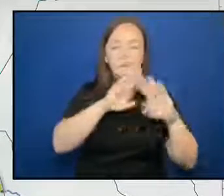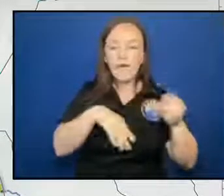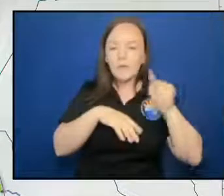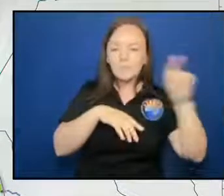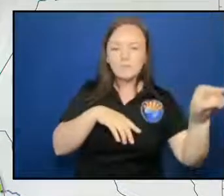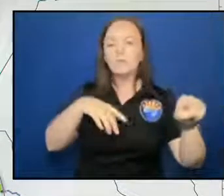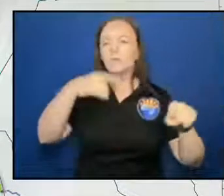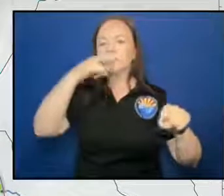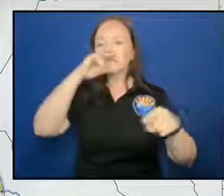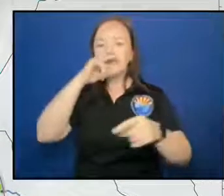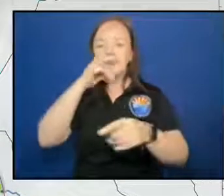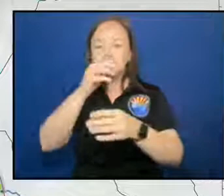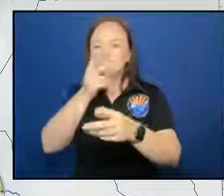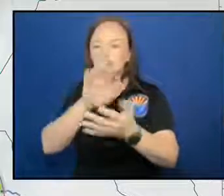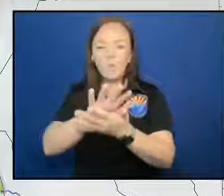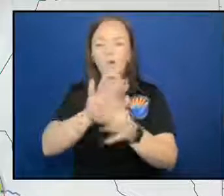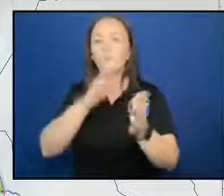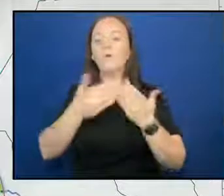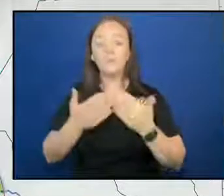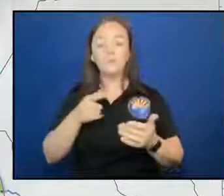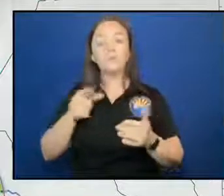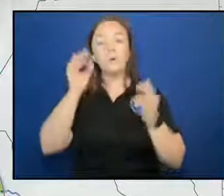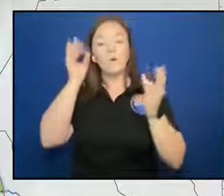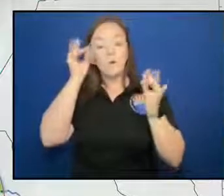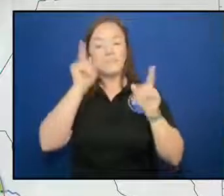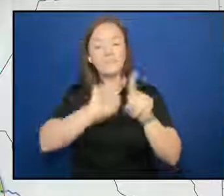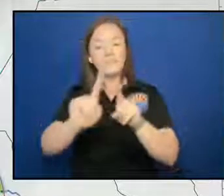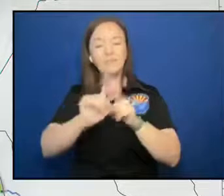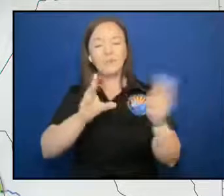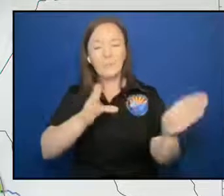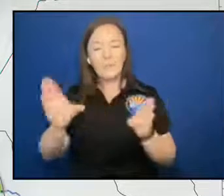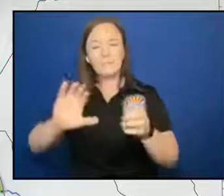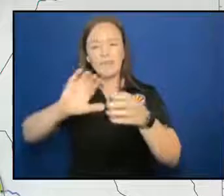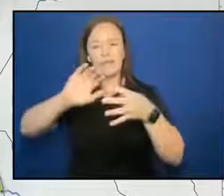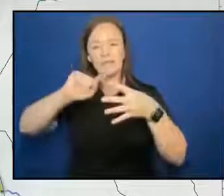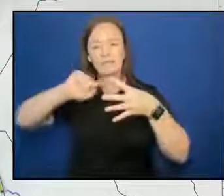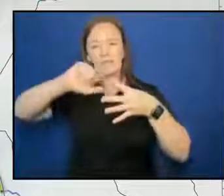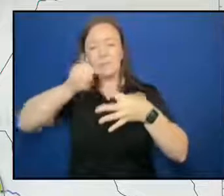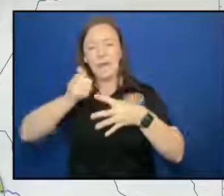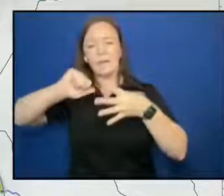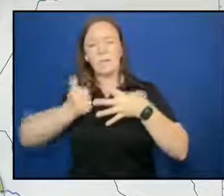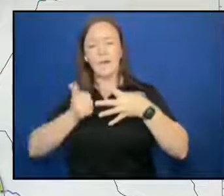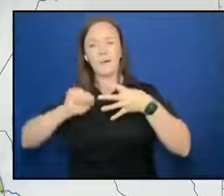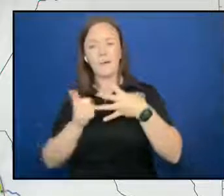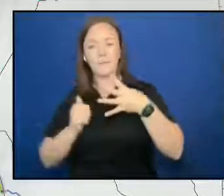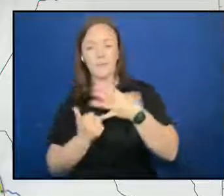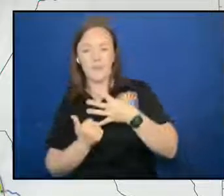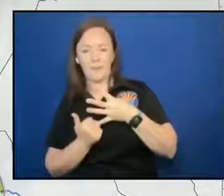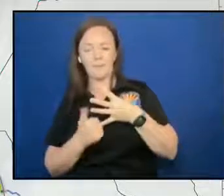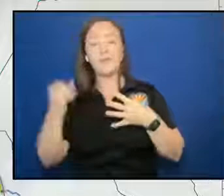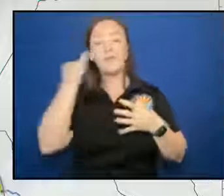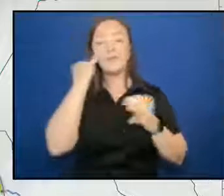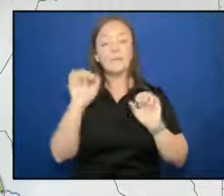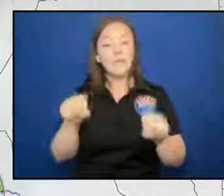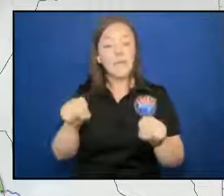OVERALL, THE SOUTH ZONE HAS GOT MORE RAIN THAN THE NORTH SIDE. AND THE WEST SIDE GOT MORE ON THE NORTH ZONE HAS GOTTEN